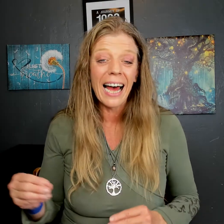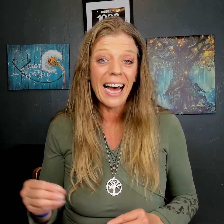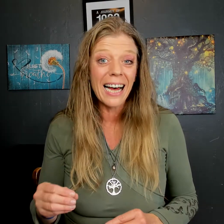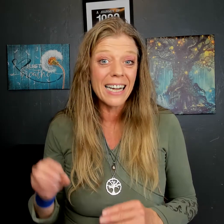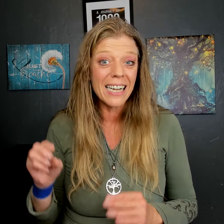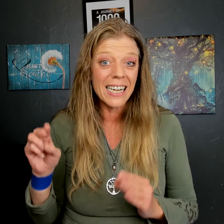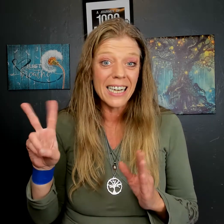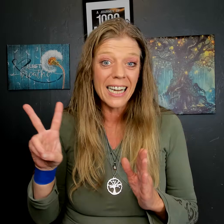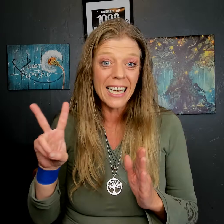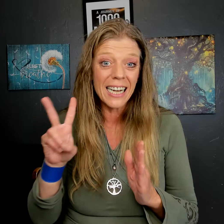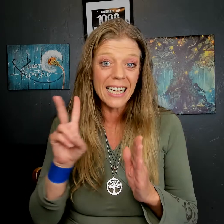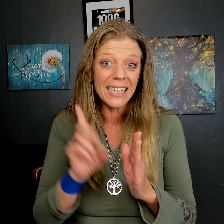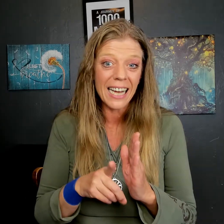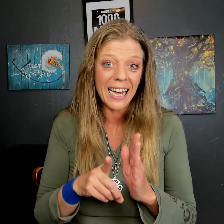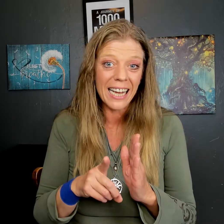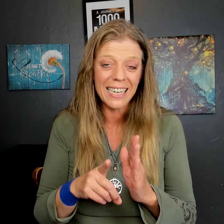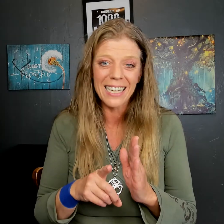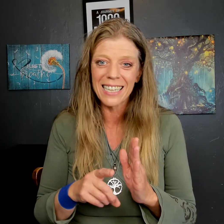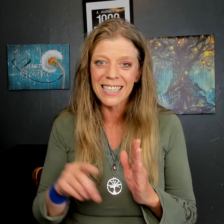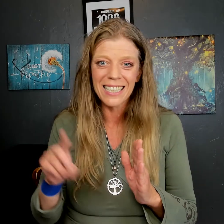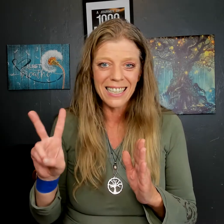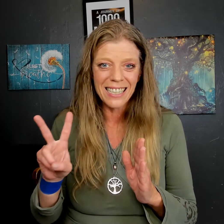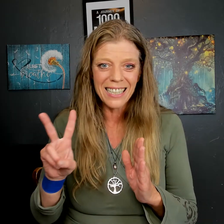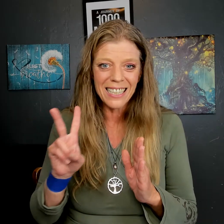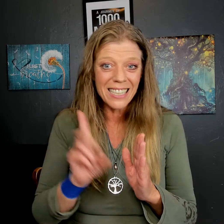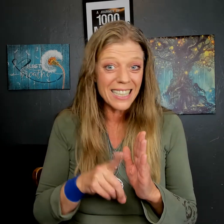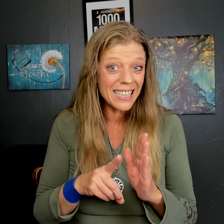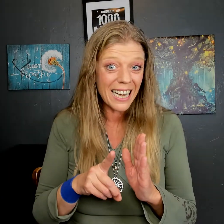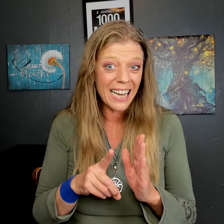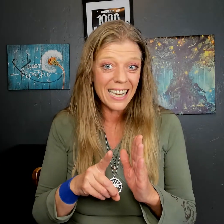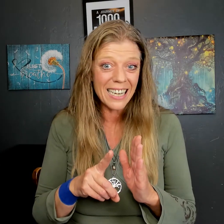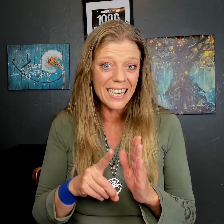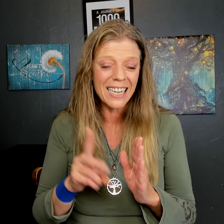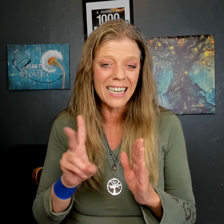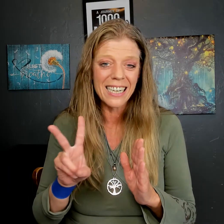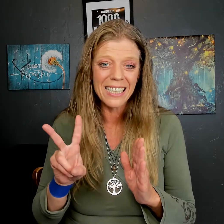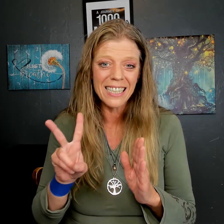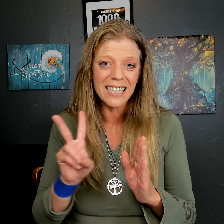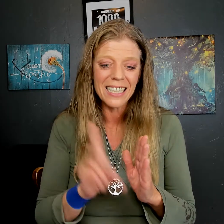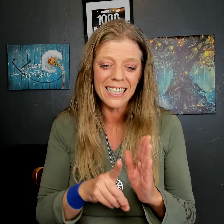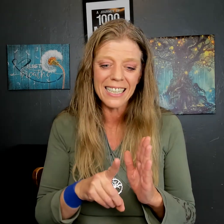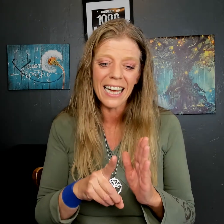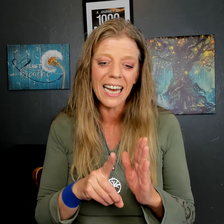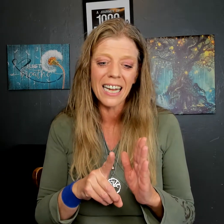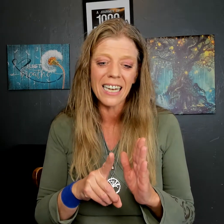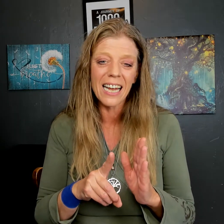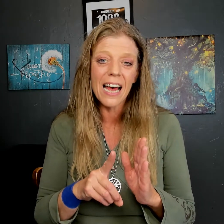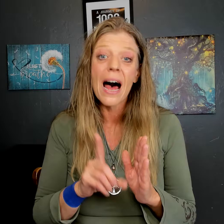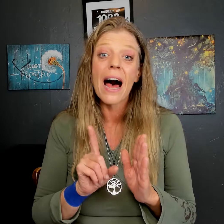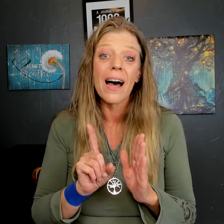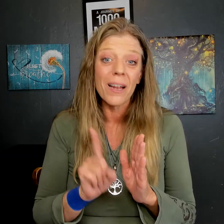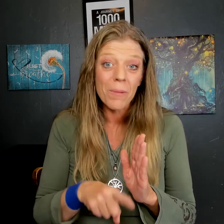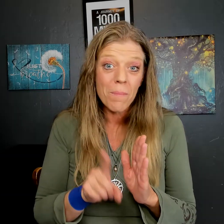And SECOND. SECOND. SECOND and